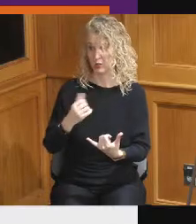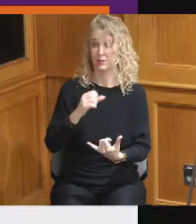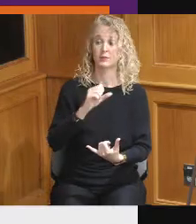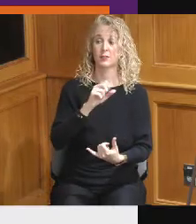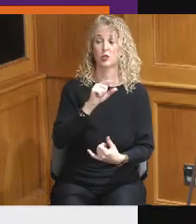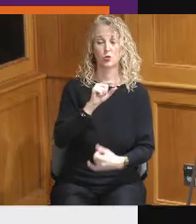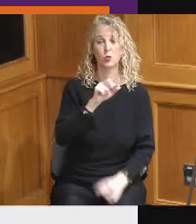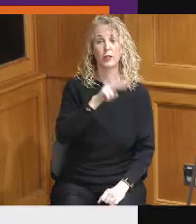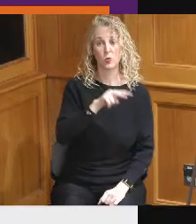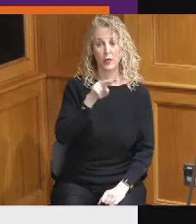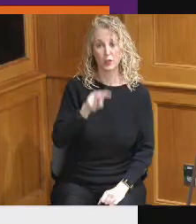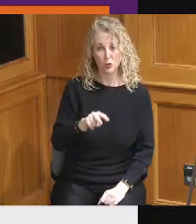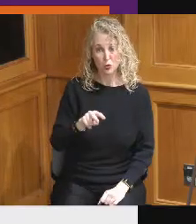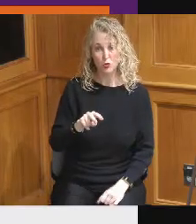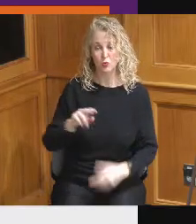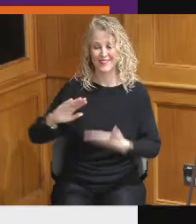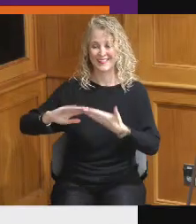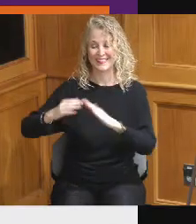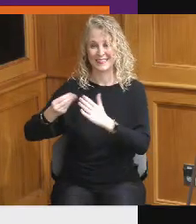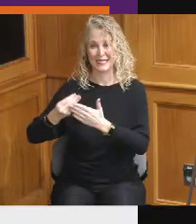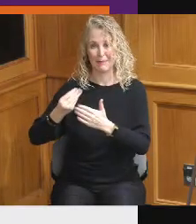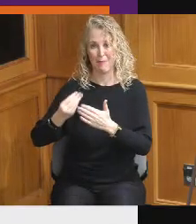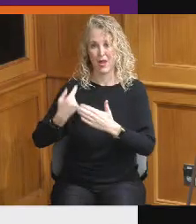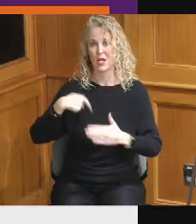actually had access to the city funding for the first time so that's when we really had started